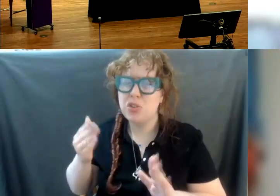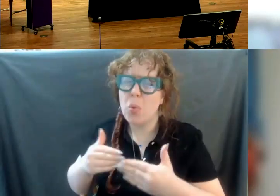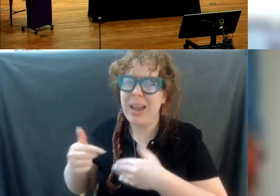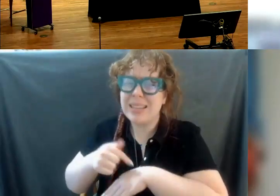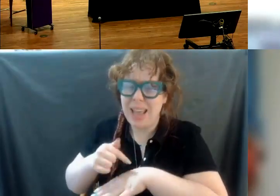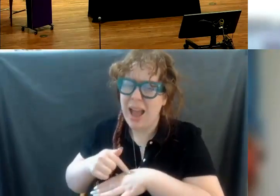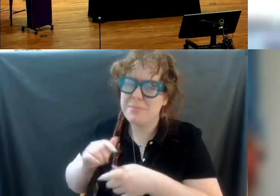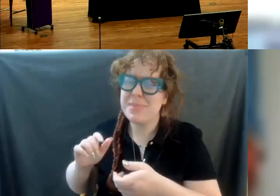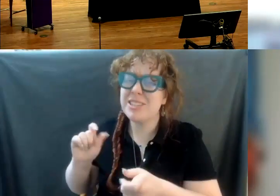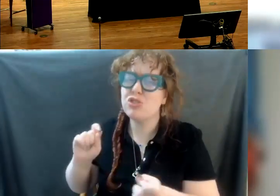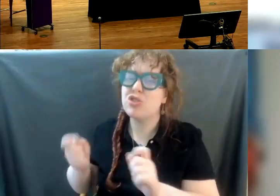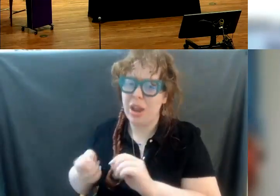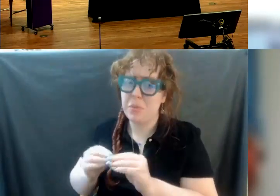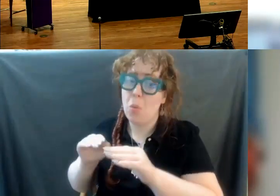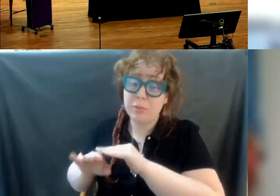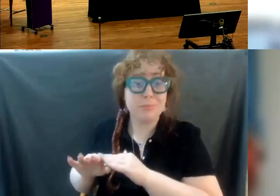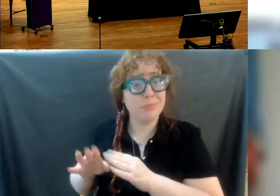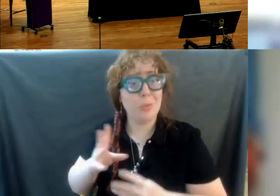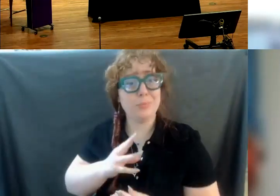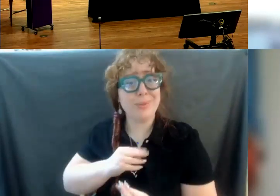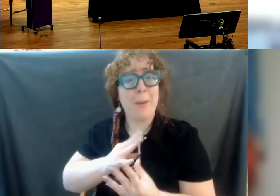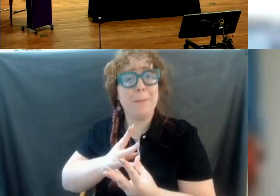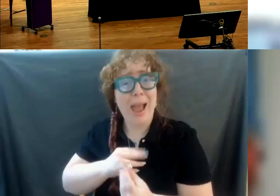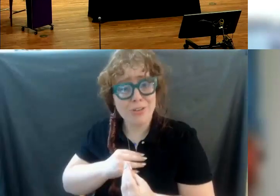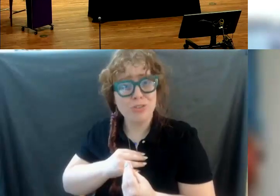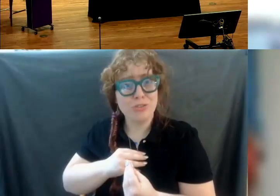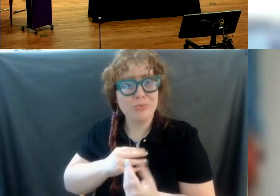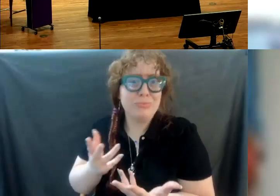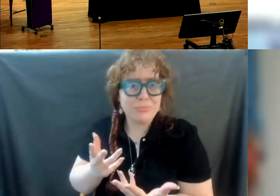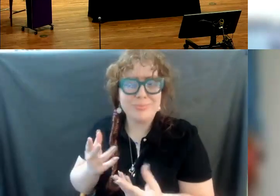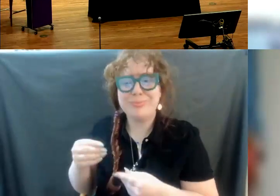can be done with compassion and patience and and kindness still.